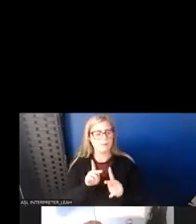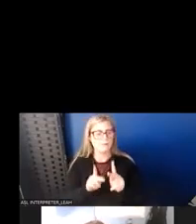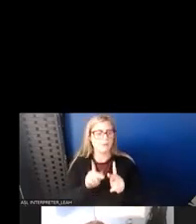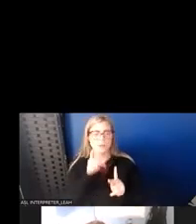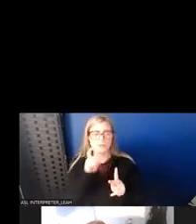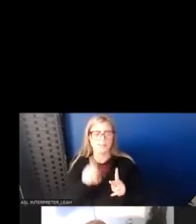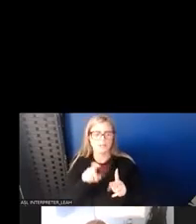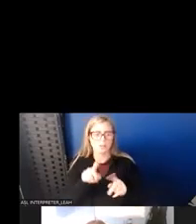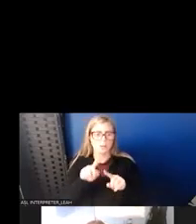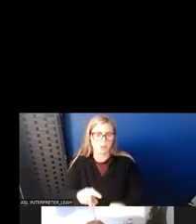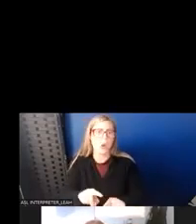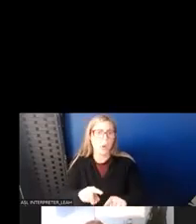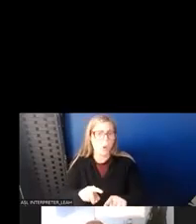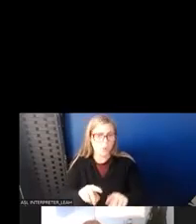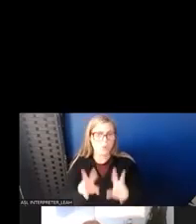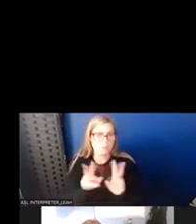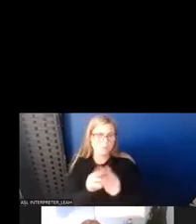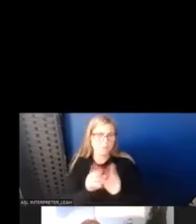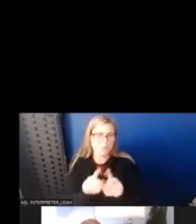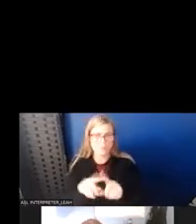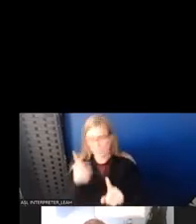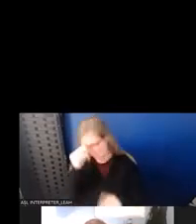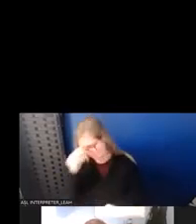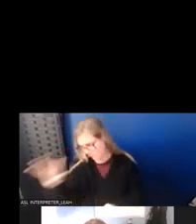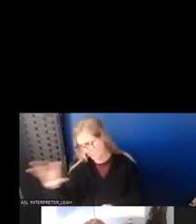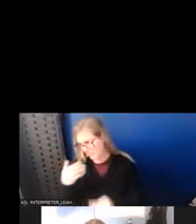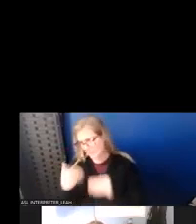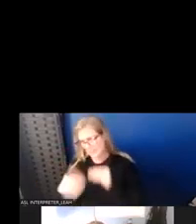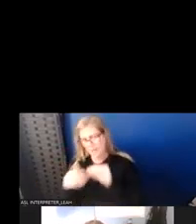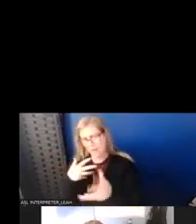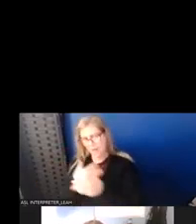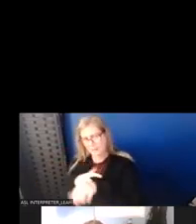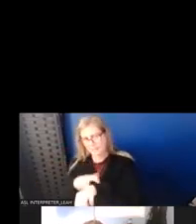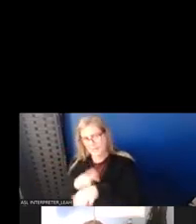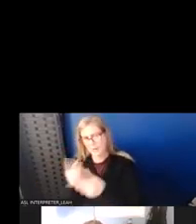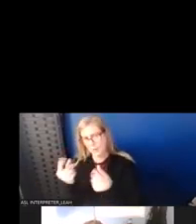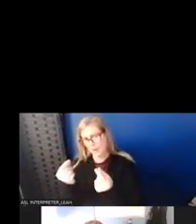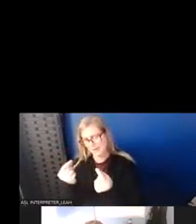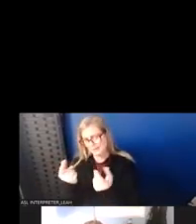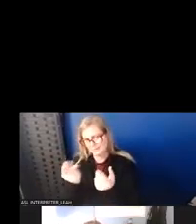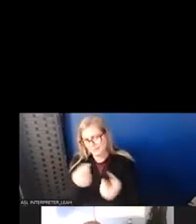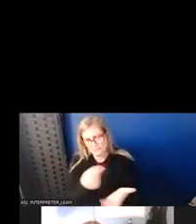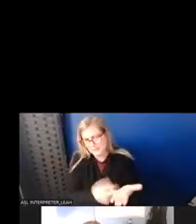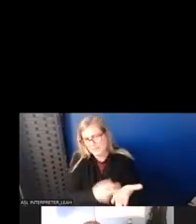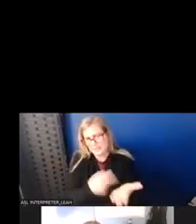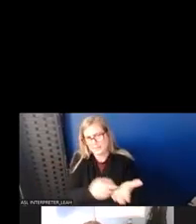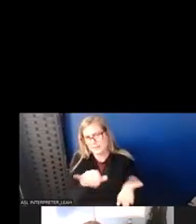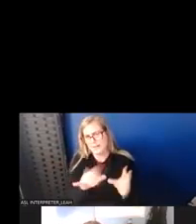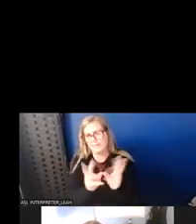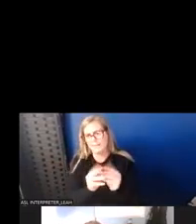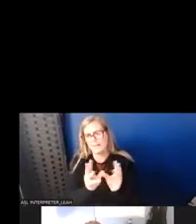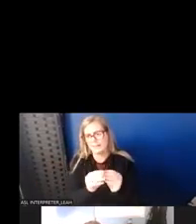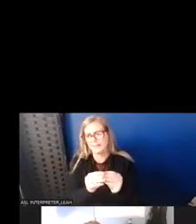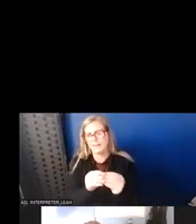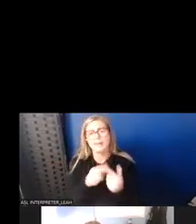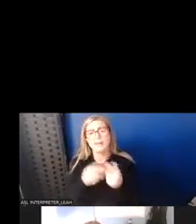We can just give them an e-mail update about what has been discussed and decided during the meeting so that they can